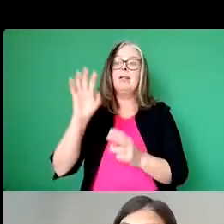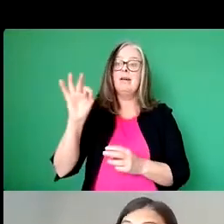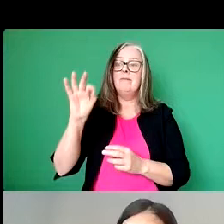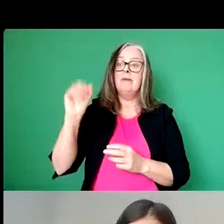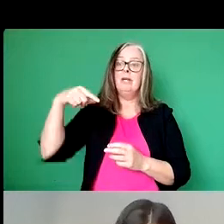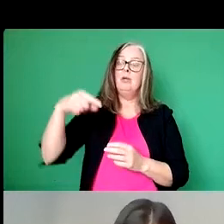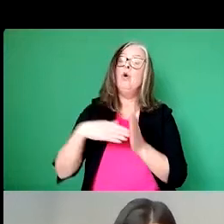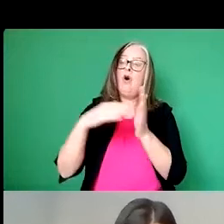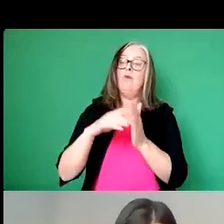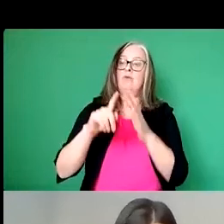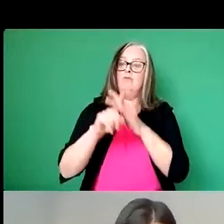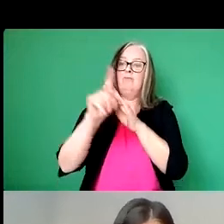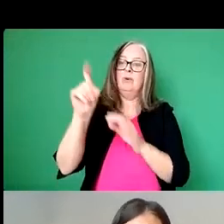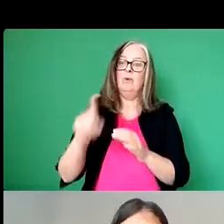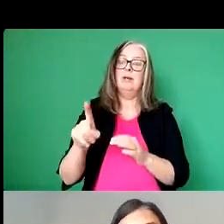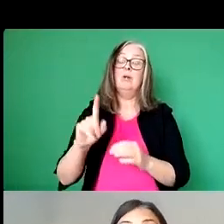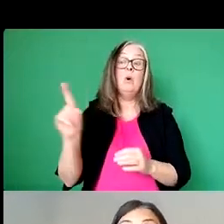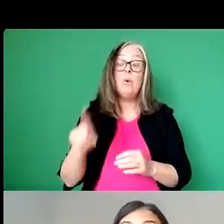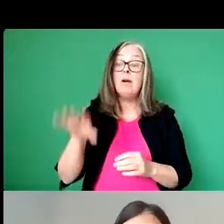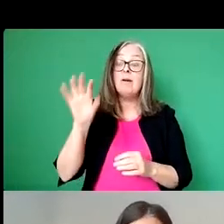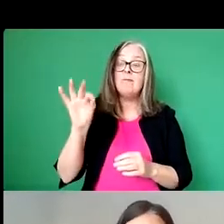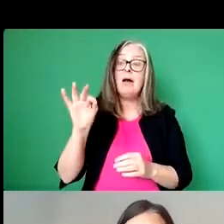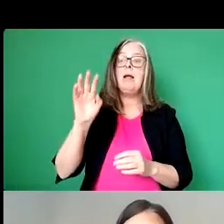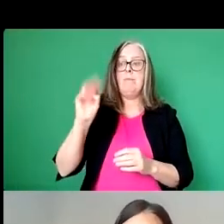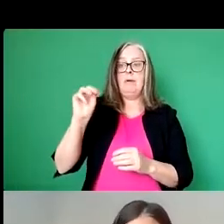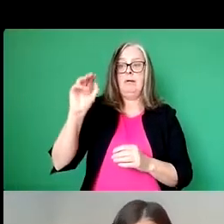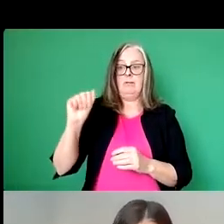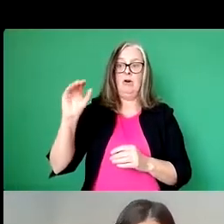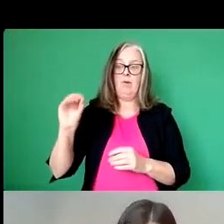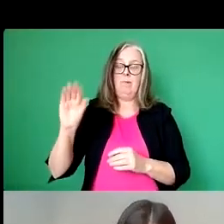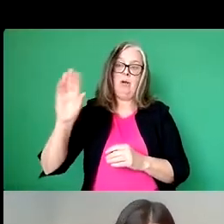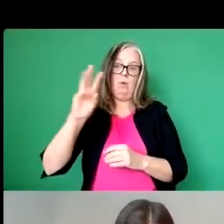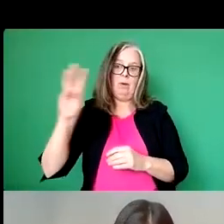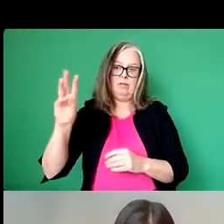accessibility website as well as free training on accessible customer service